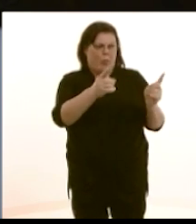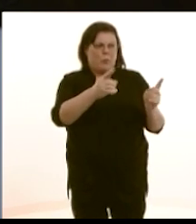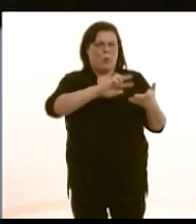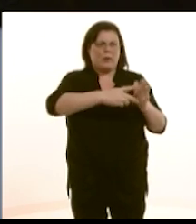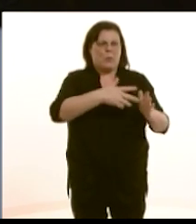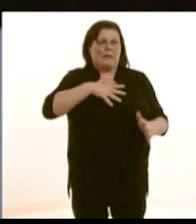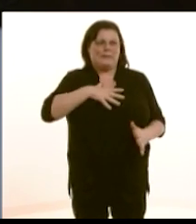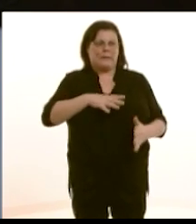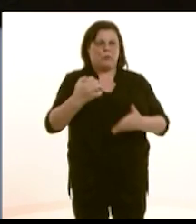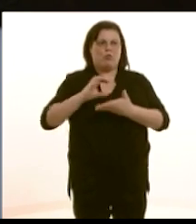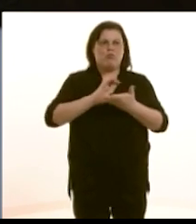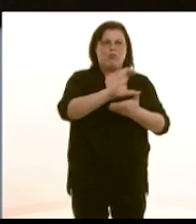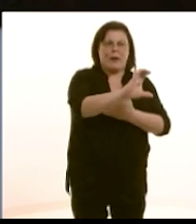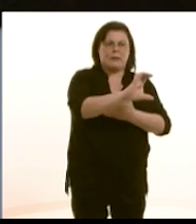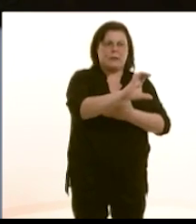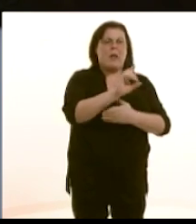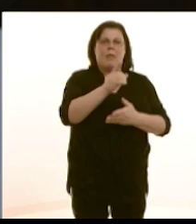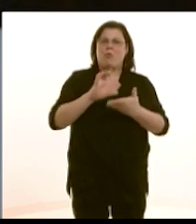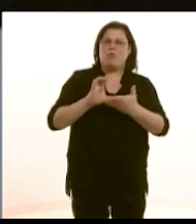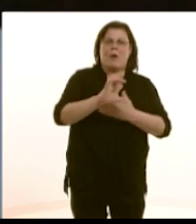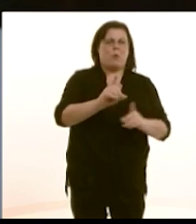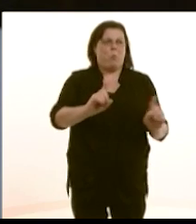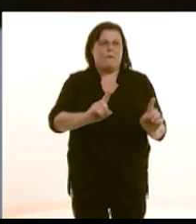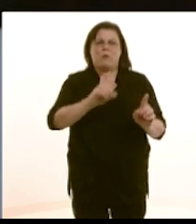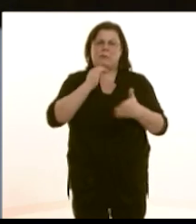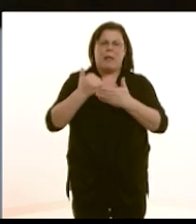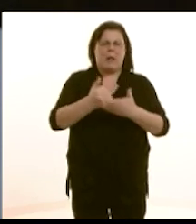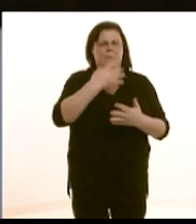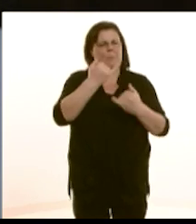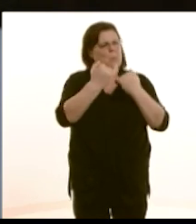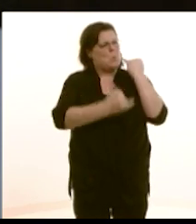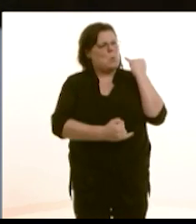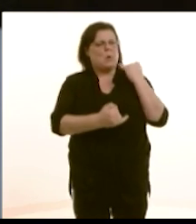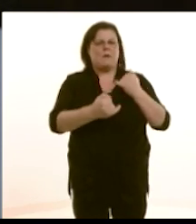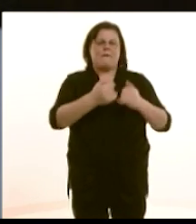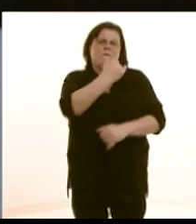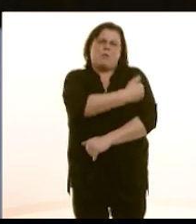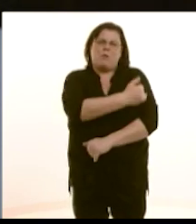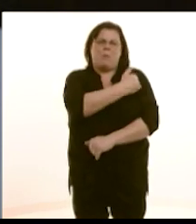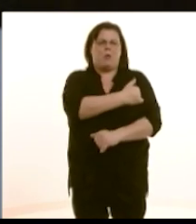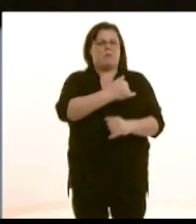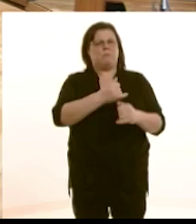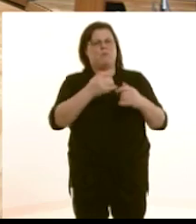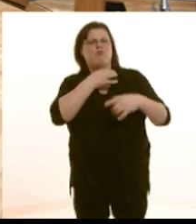designed to help the most vulnerable in our society, are able to plan for the future?